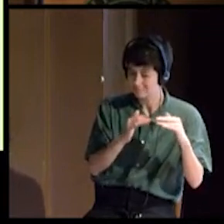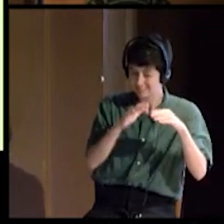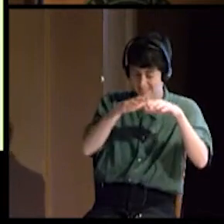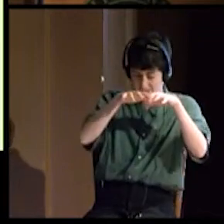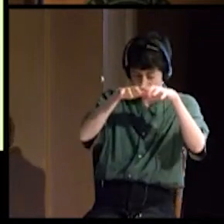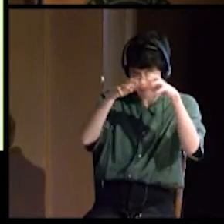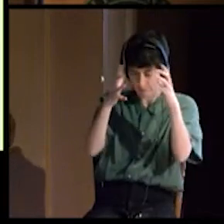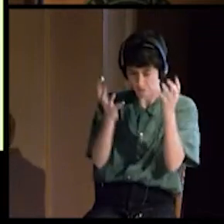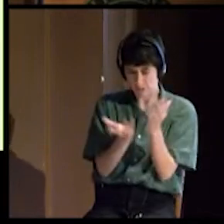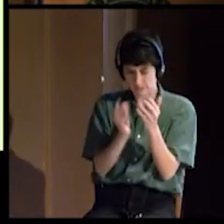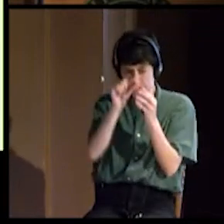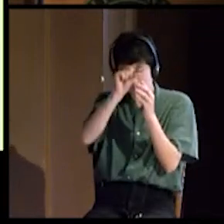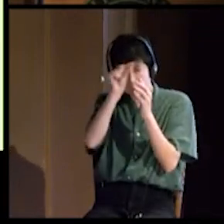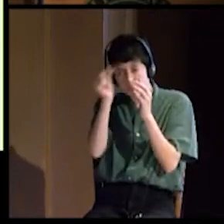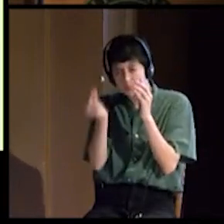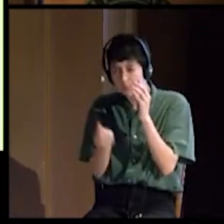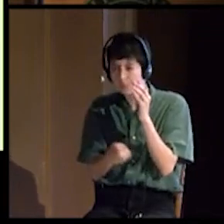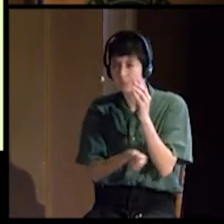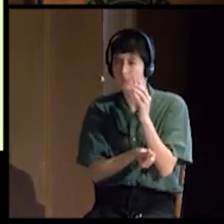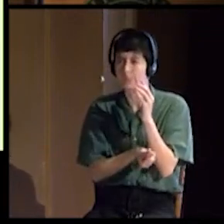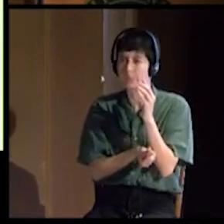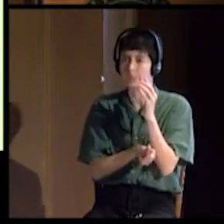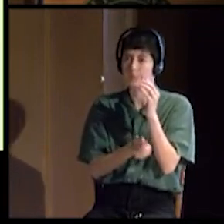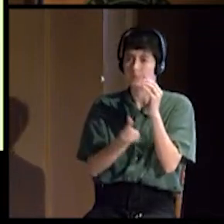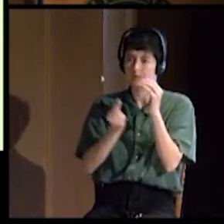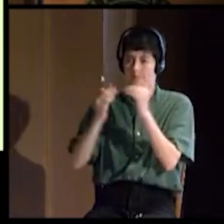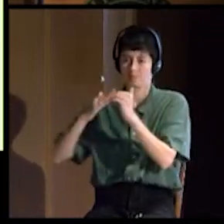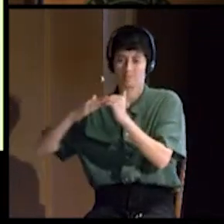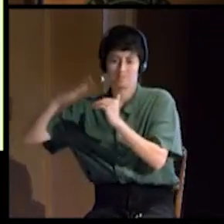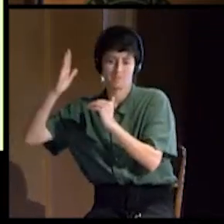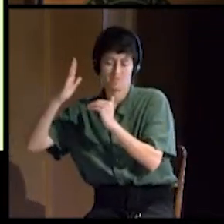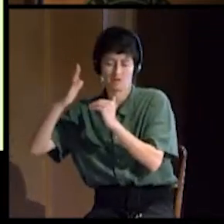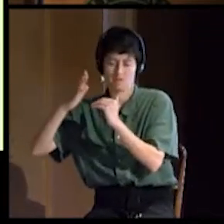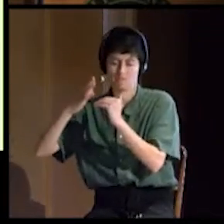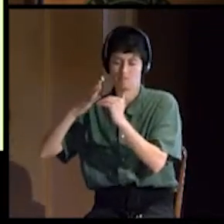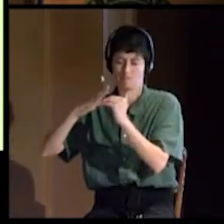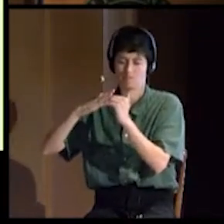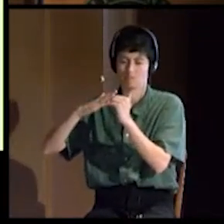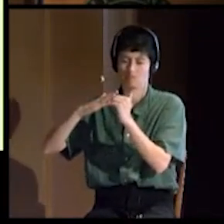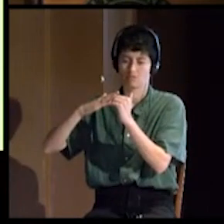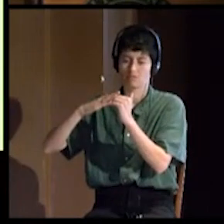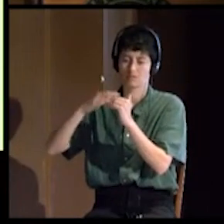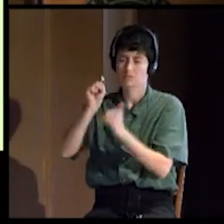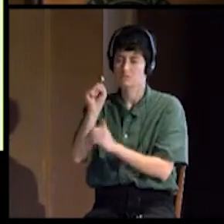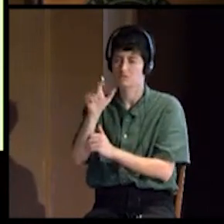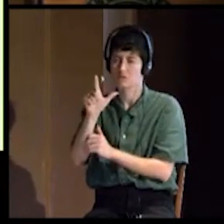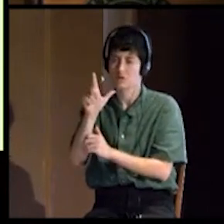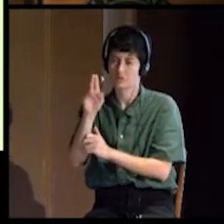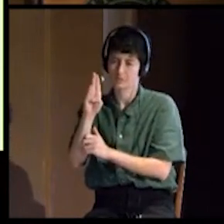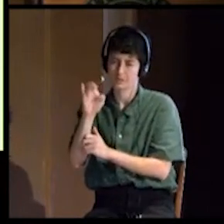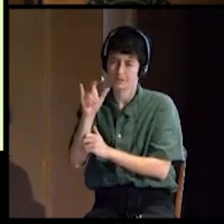therefore it stabilizes your nucleation sites. So as melts ascend, they freeze into place and that prevents eruptions